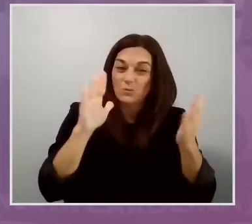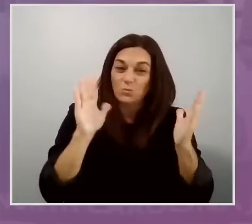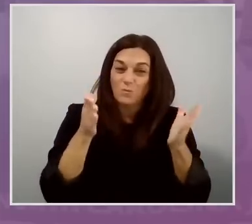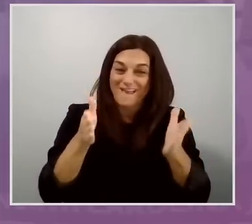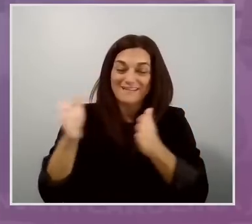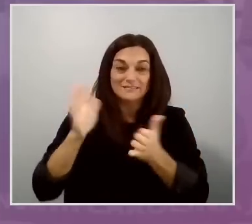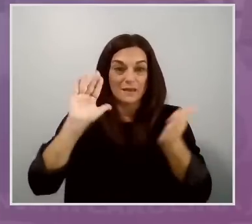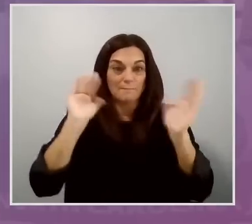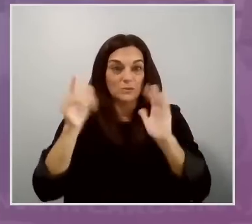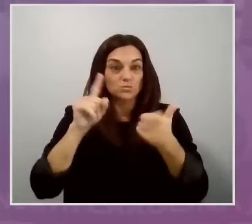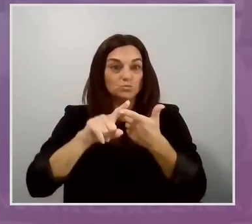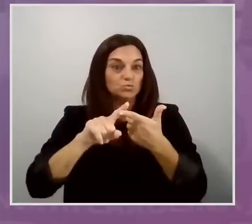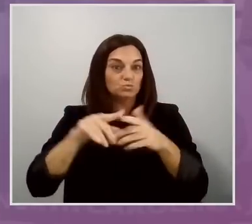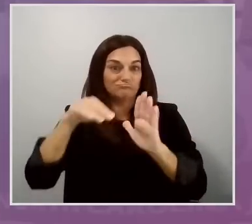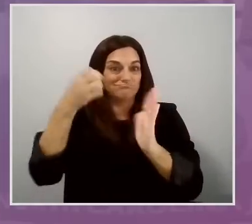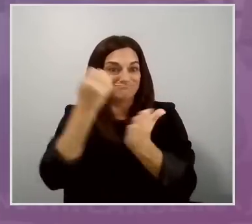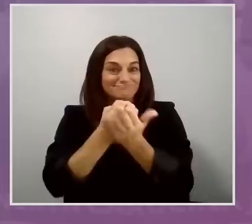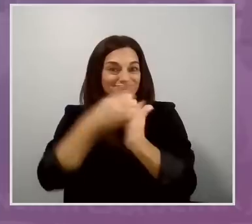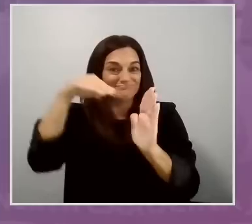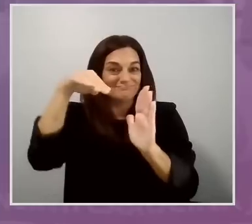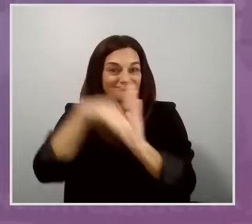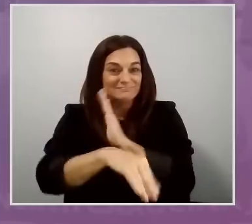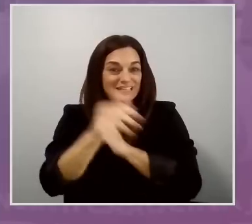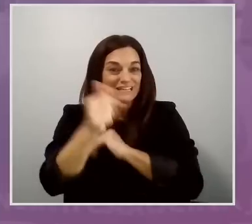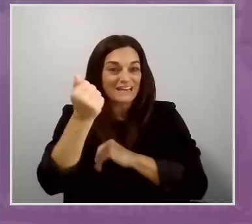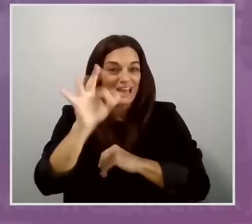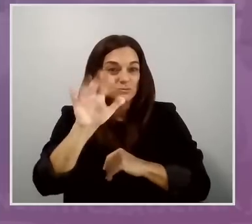VIRUS. IN TERMS OF THE ECONOMY WHICH